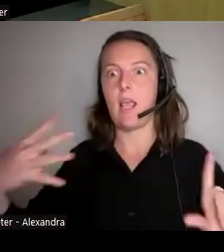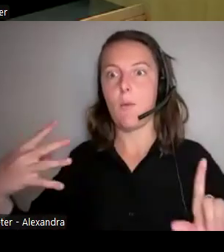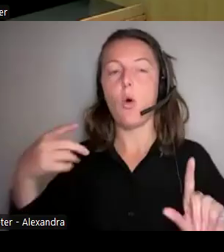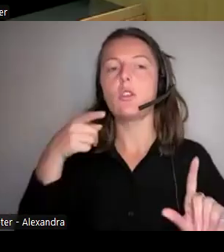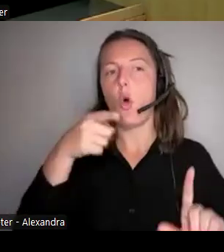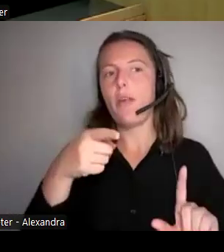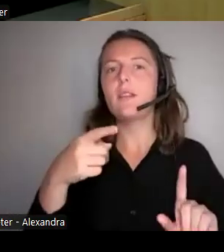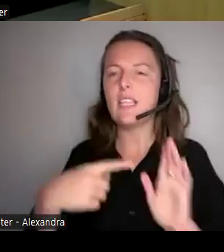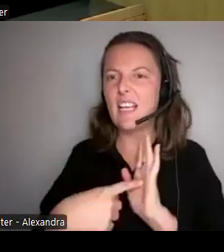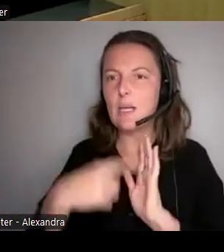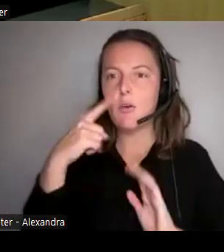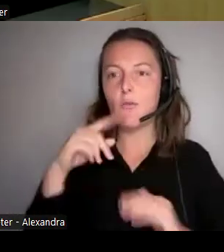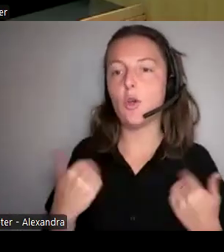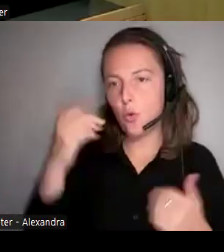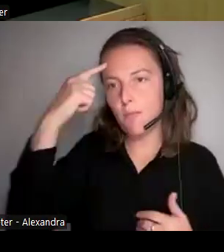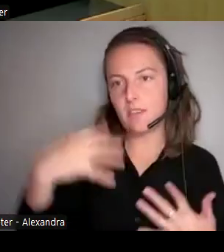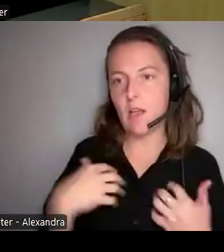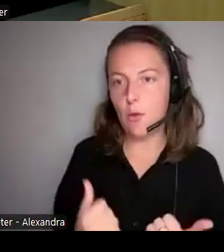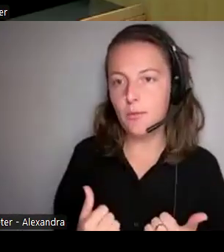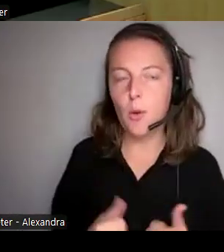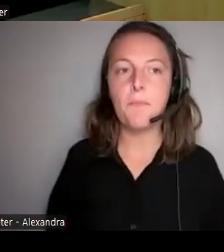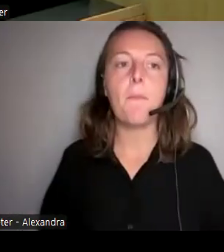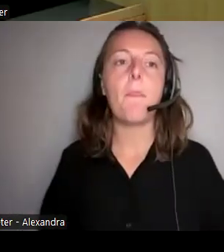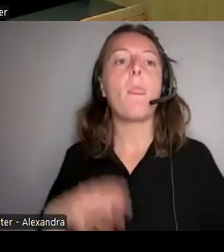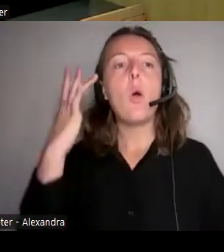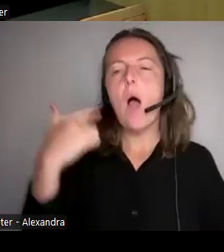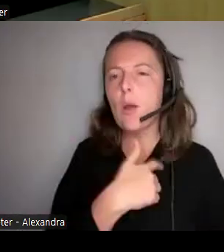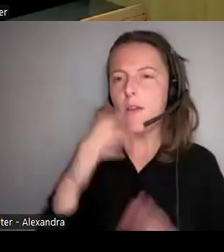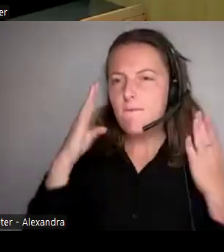example of what we did for youth mental health. The reason why we focused on youth mental health